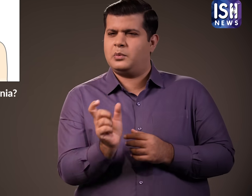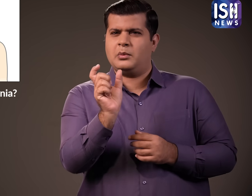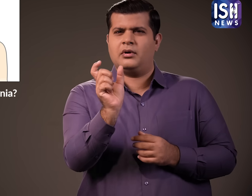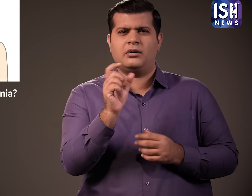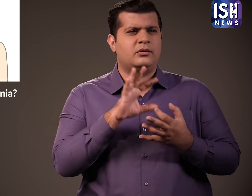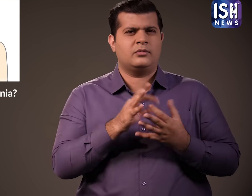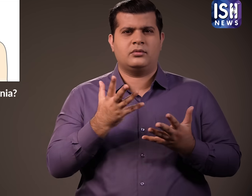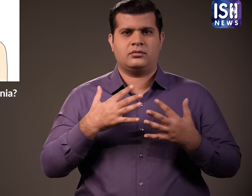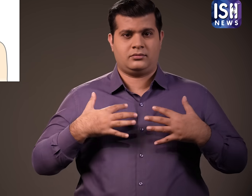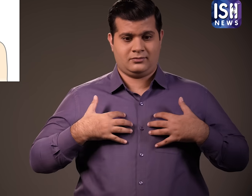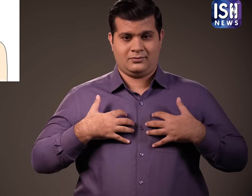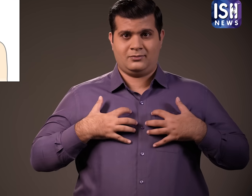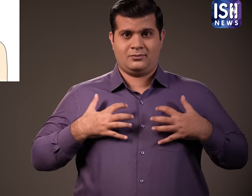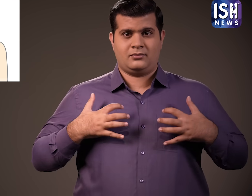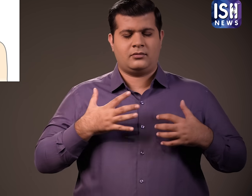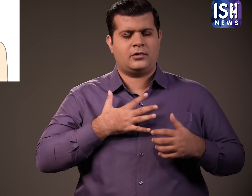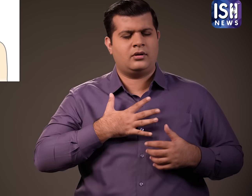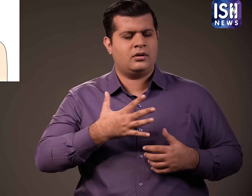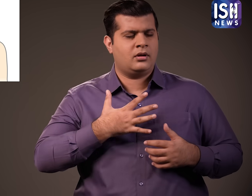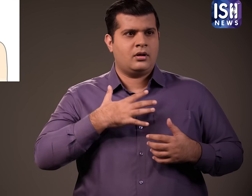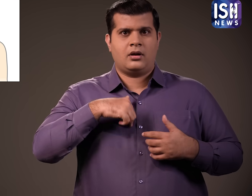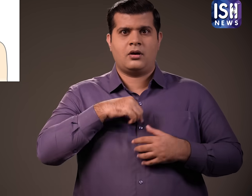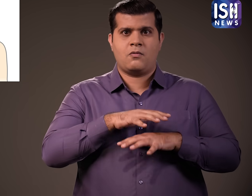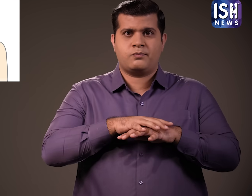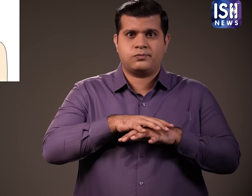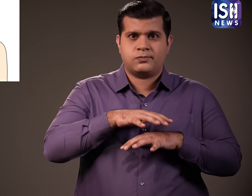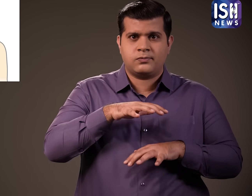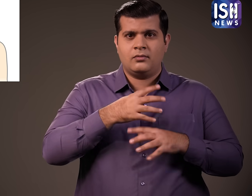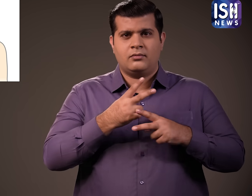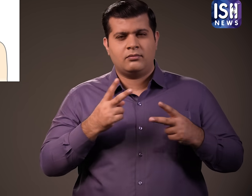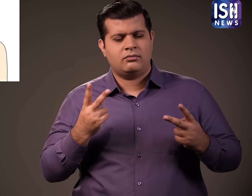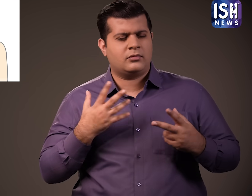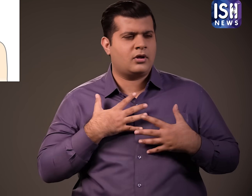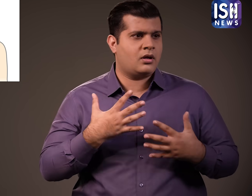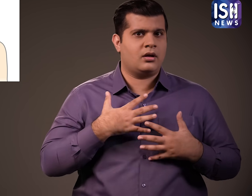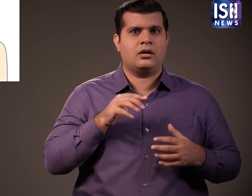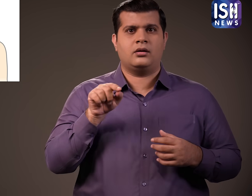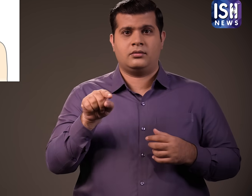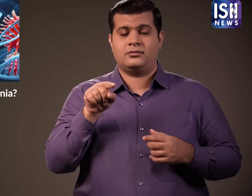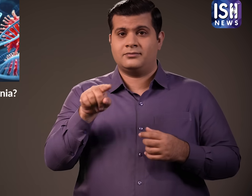It causes inflamation of the lungs and other respiratory ailments.